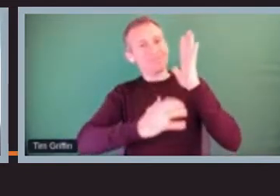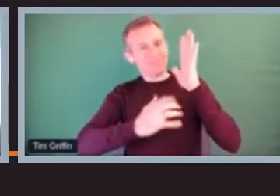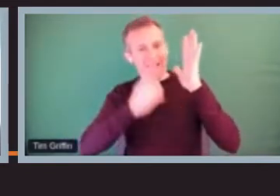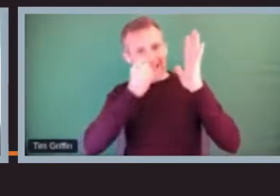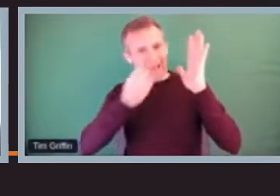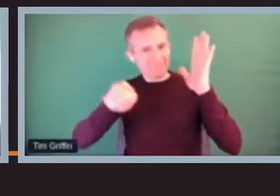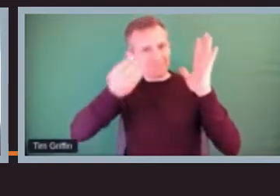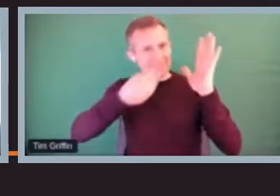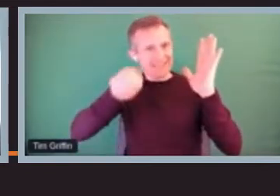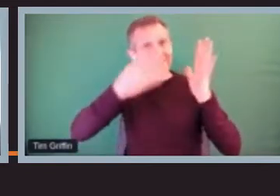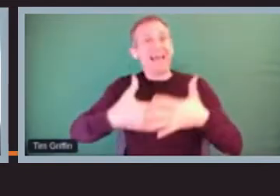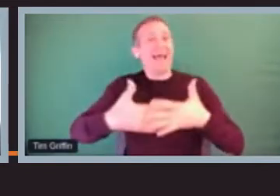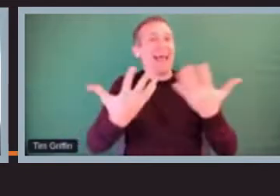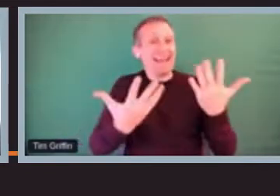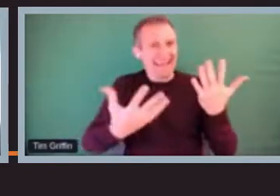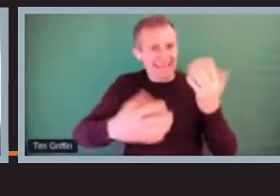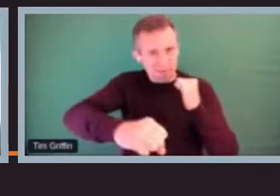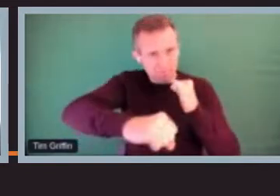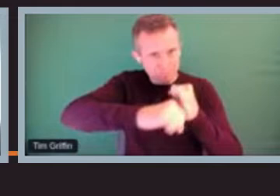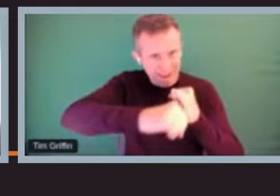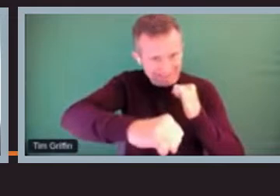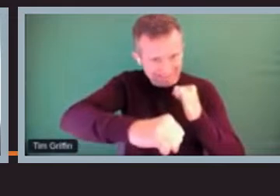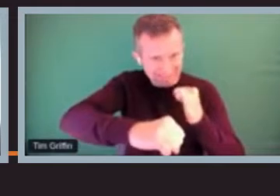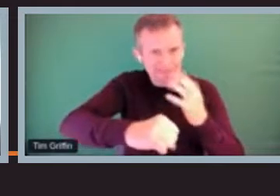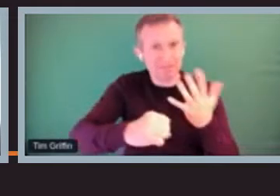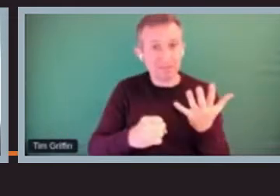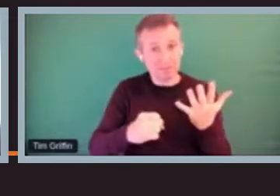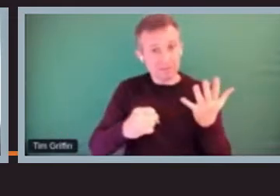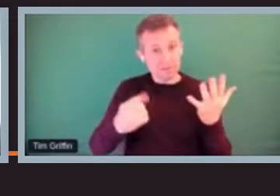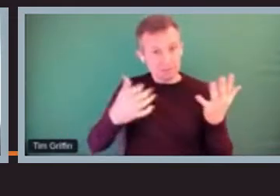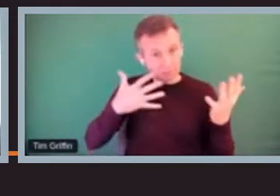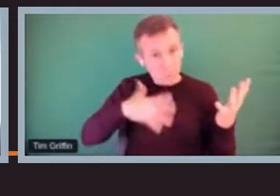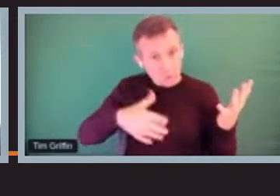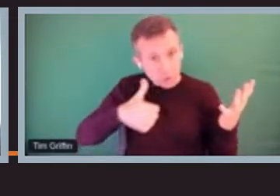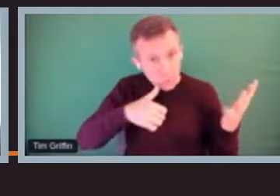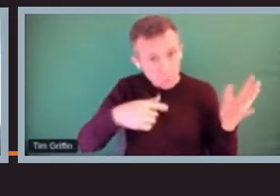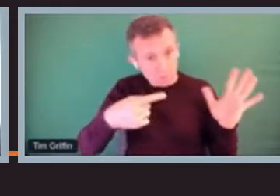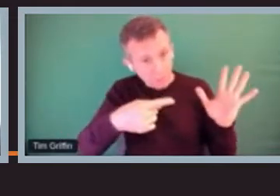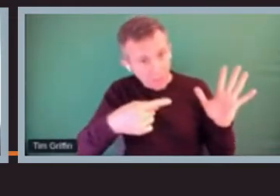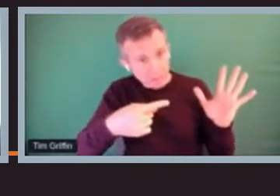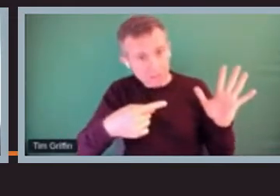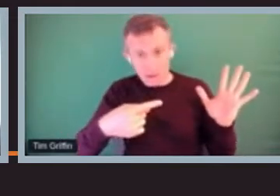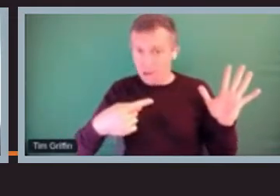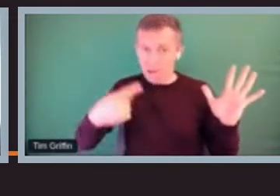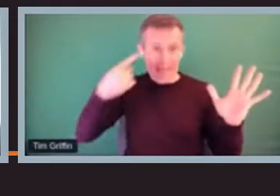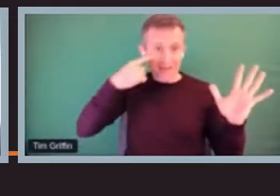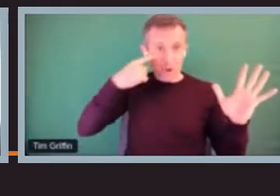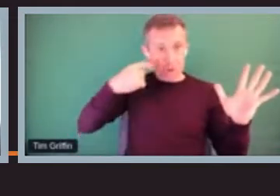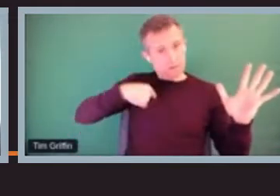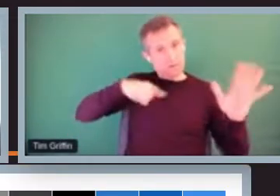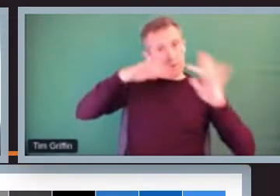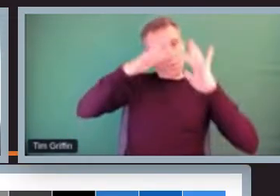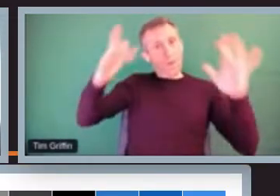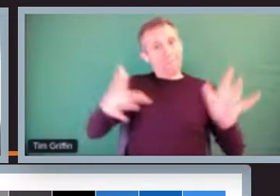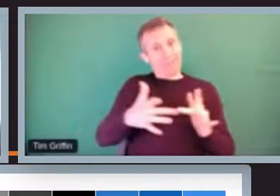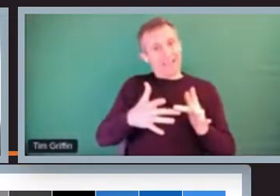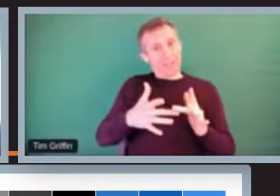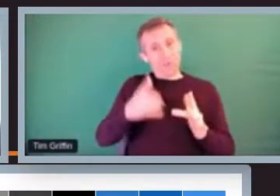any brand, so if it would be useful for you there’s info on my presentation web page about how to request one for your brand.